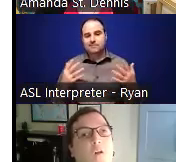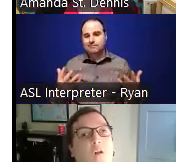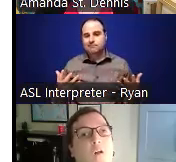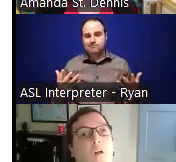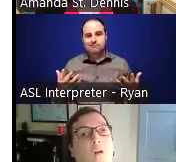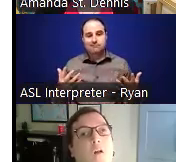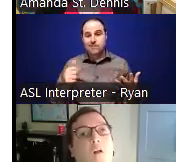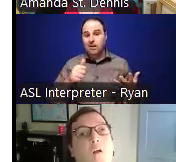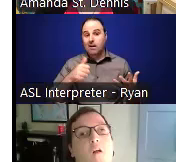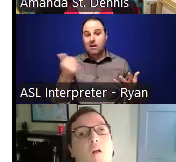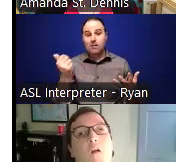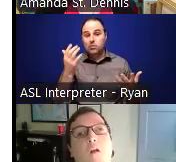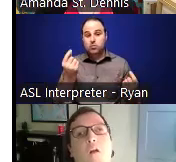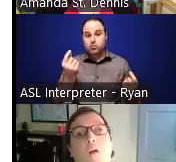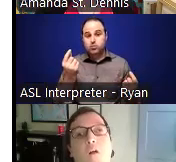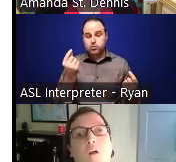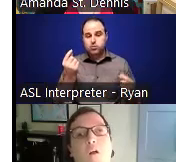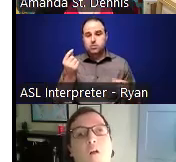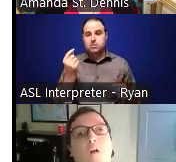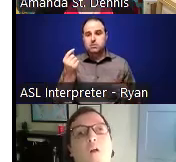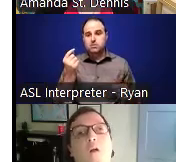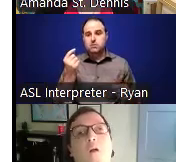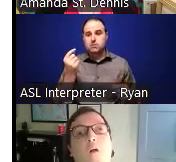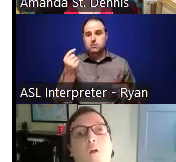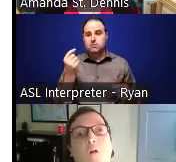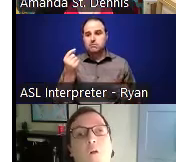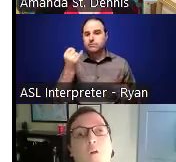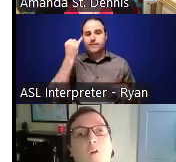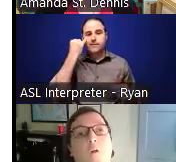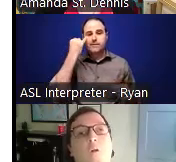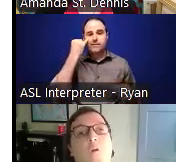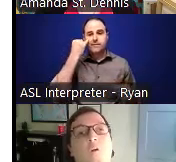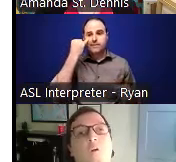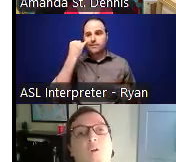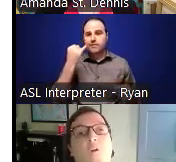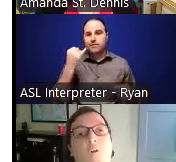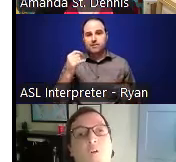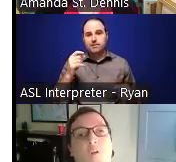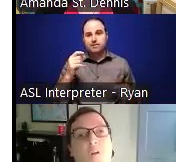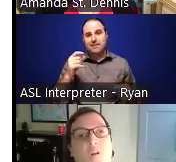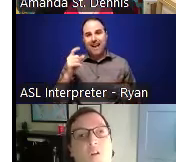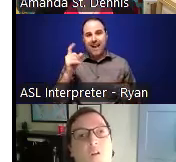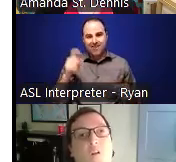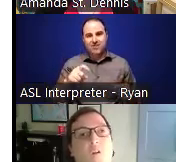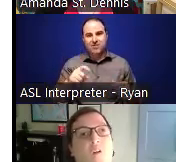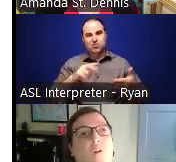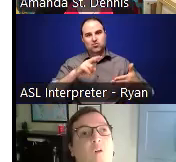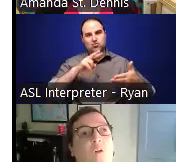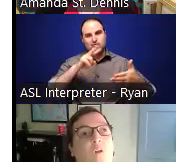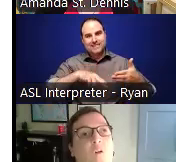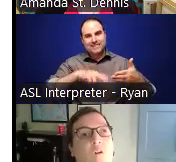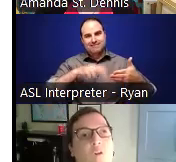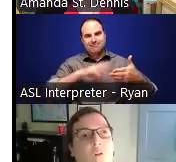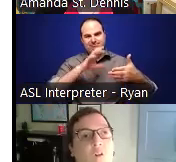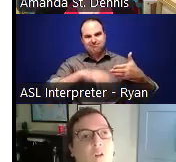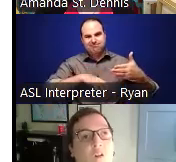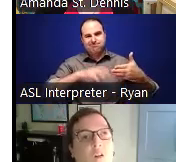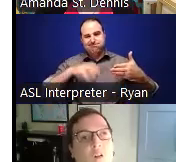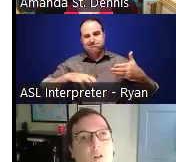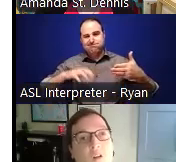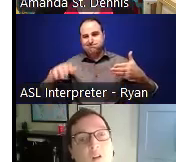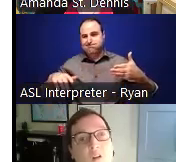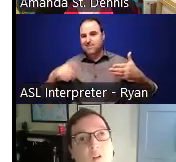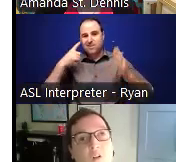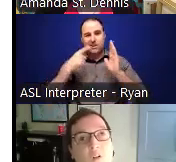do is if there was a big chunk of reading that we needed to do, such as a review of our manuscript,